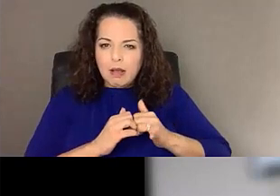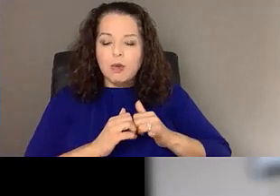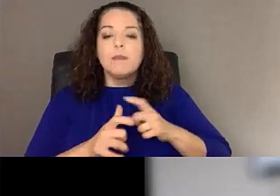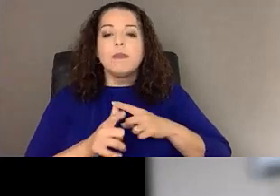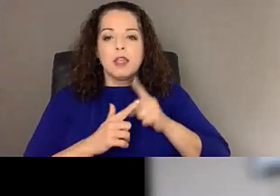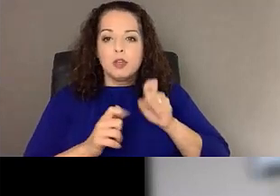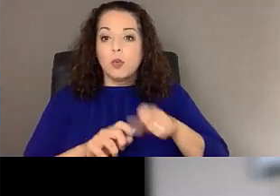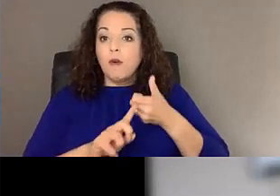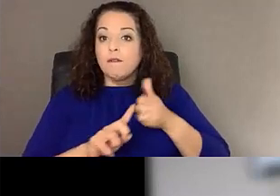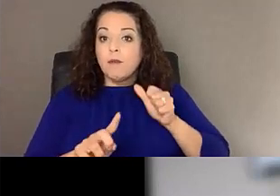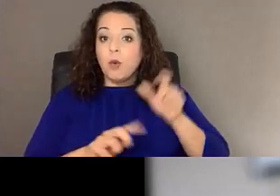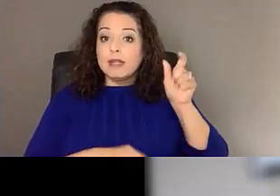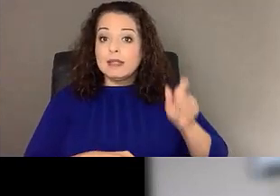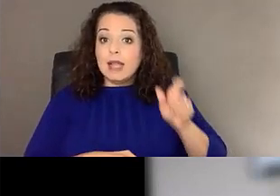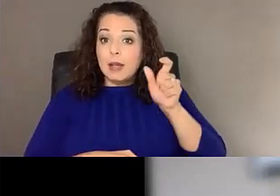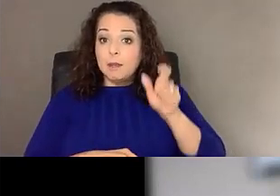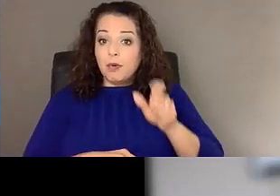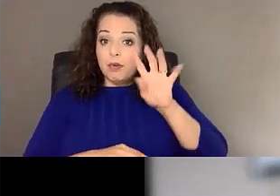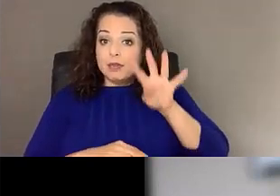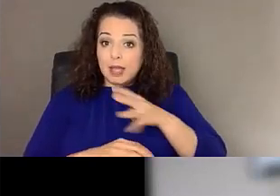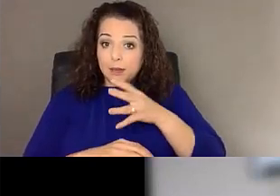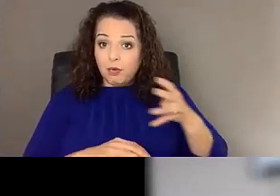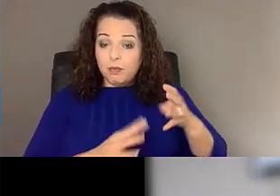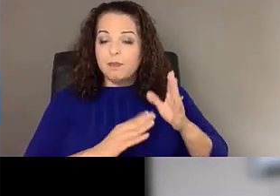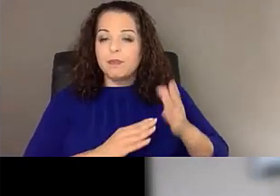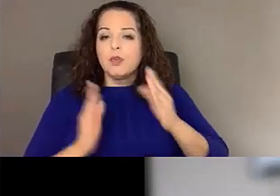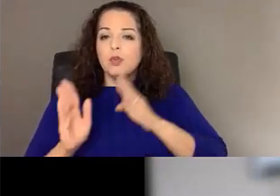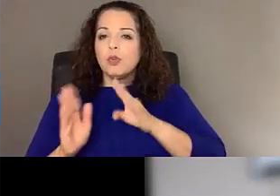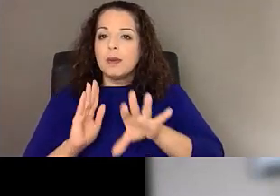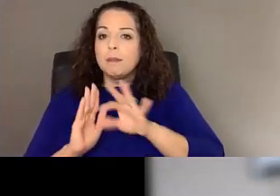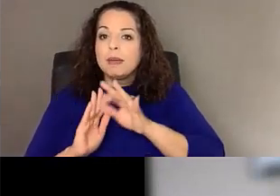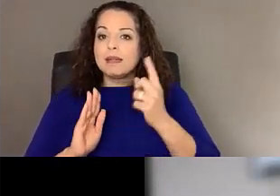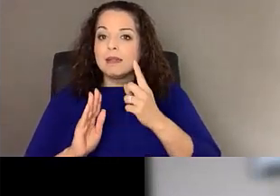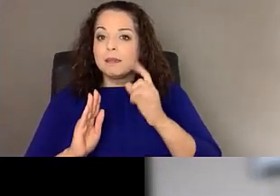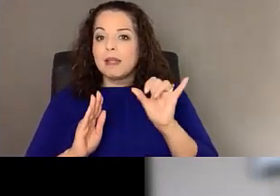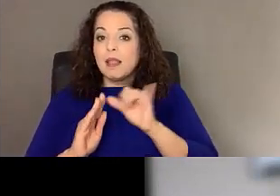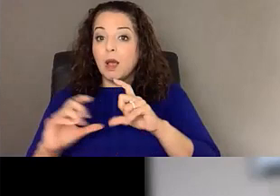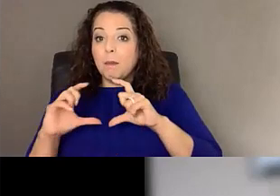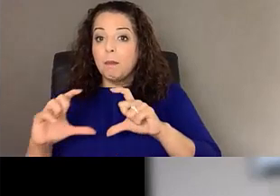You're going to choose something like a pie chart. OK, next slide, please.